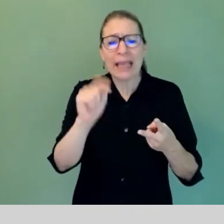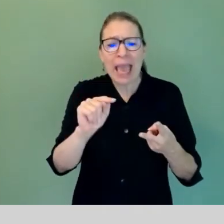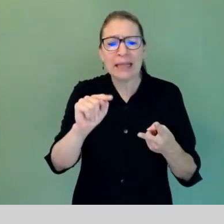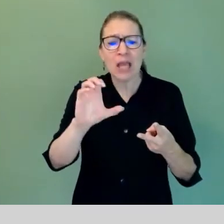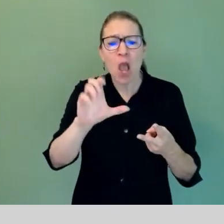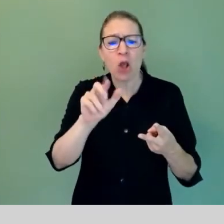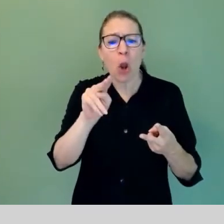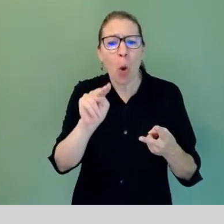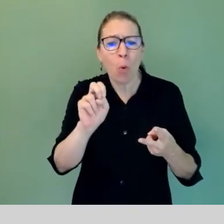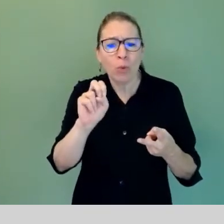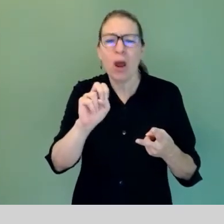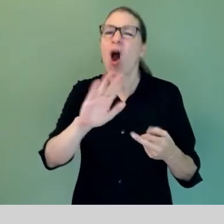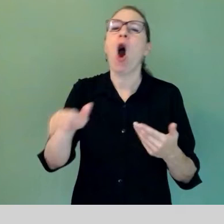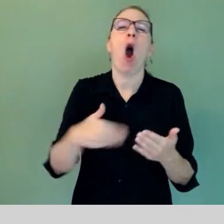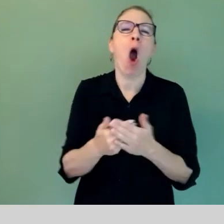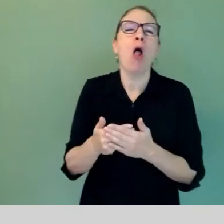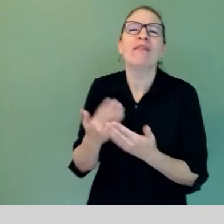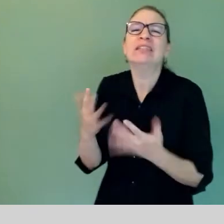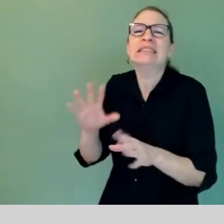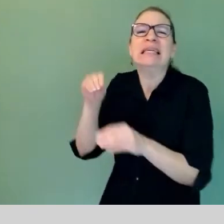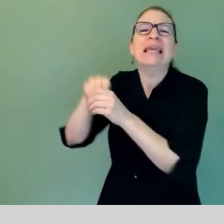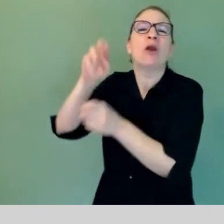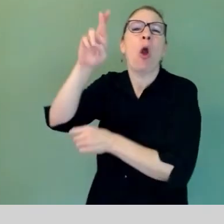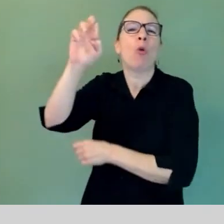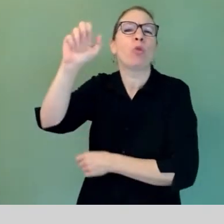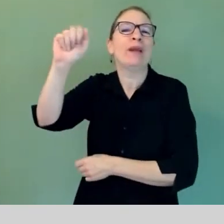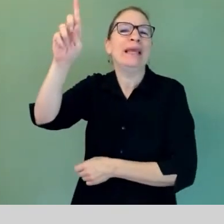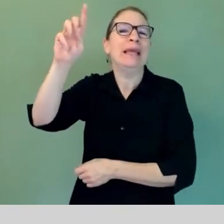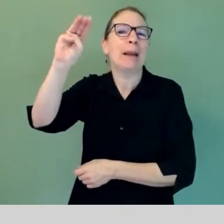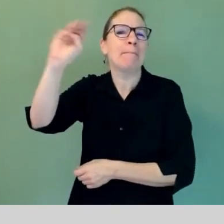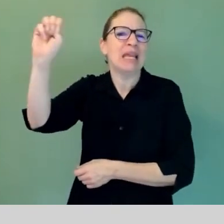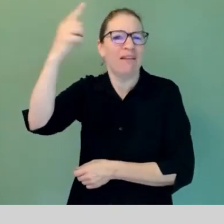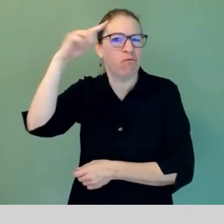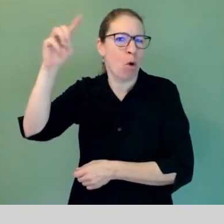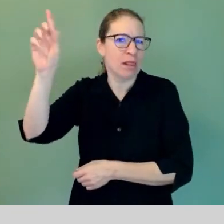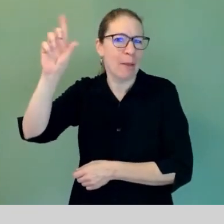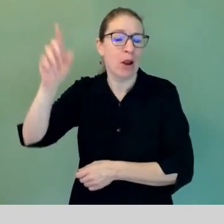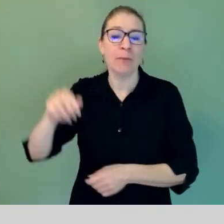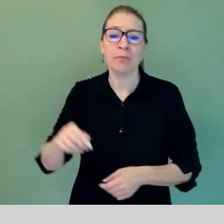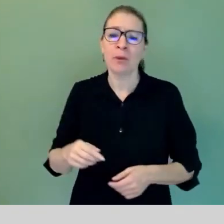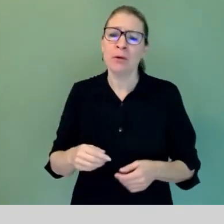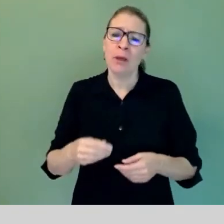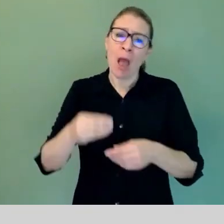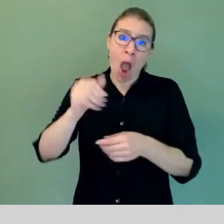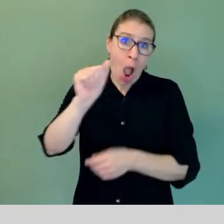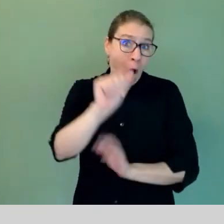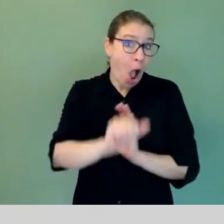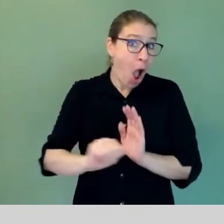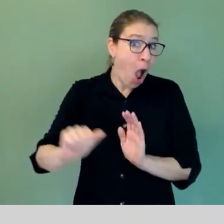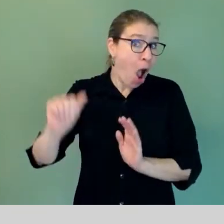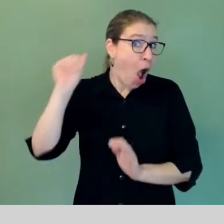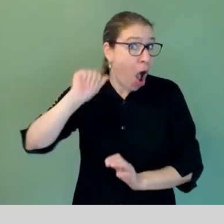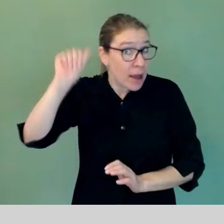And then the setup of steps, all of this is in the read me off the library. There's so many audio features